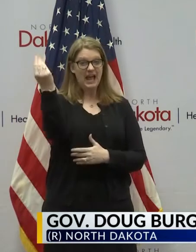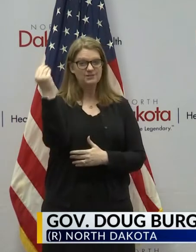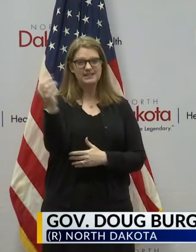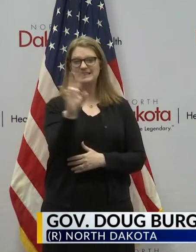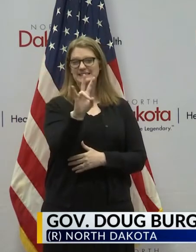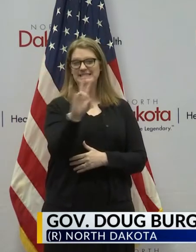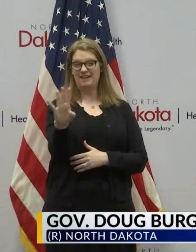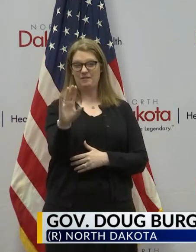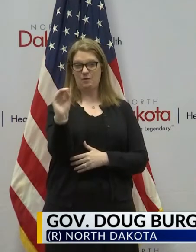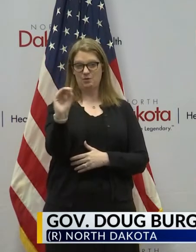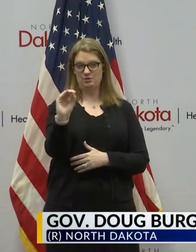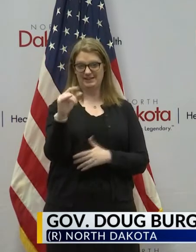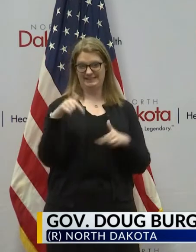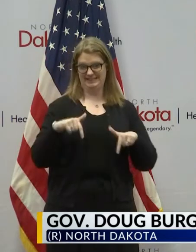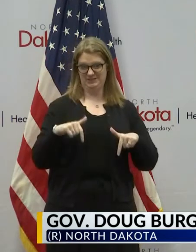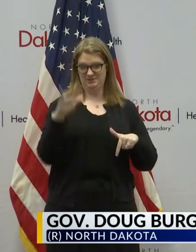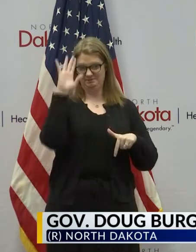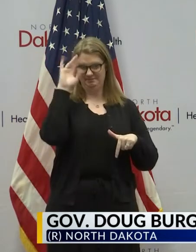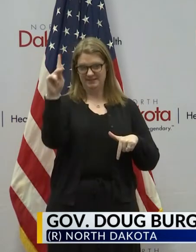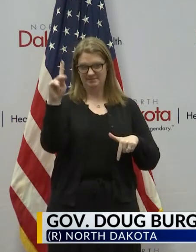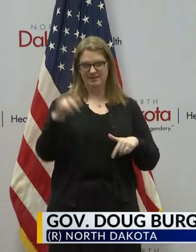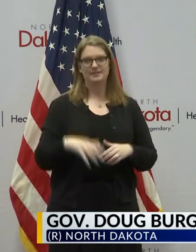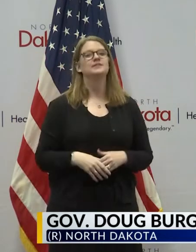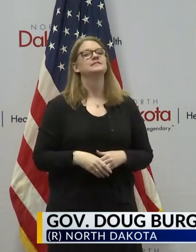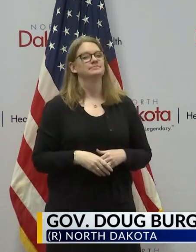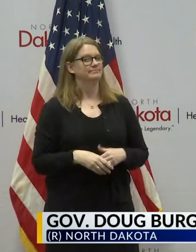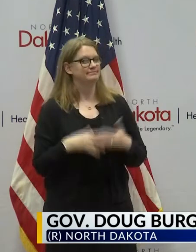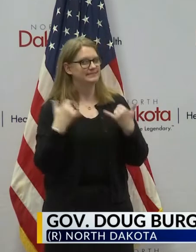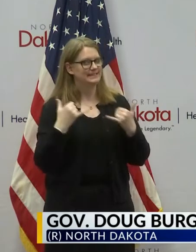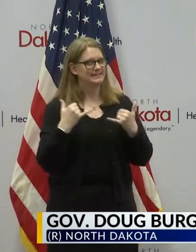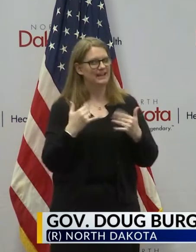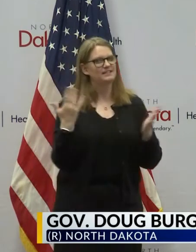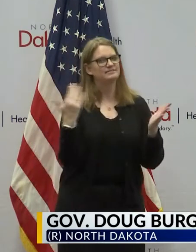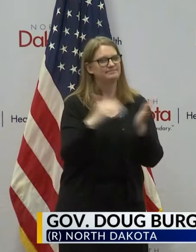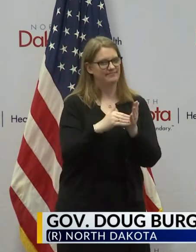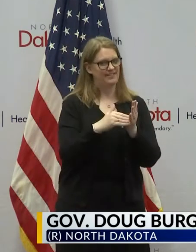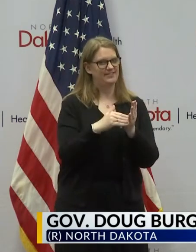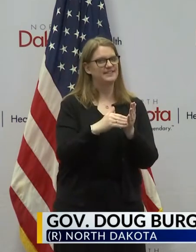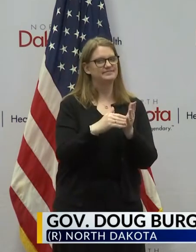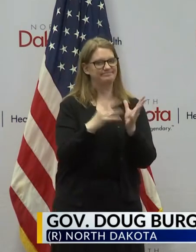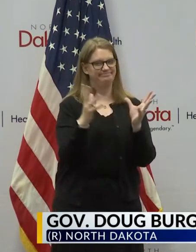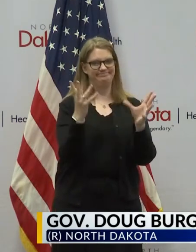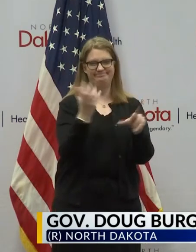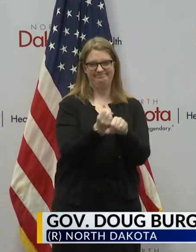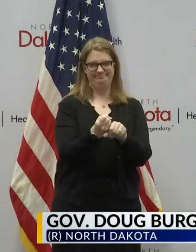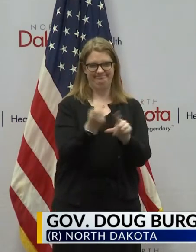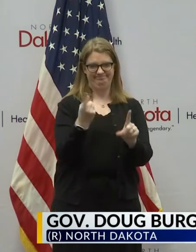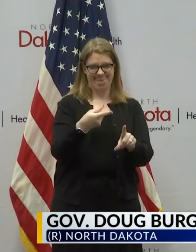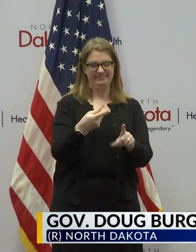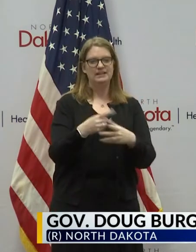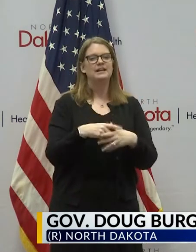THIS IS A K.X. NEWS SPECIAL REPORT. GOOD AFTERNOON, NORTH DAKOTA.